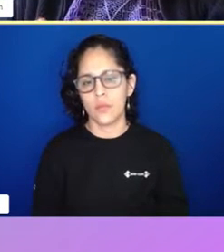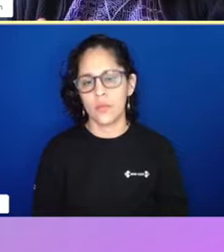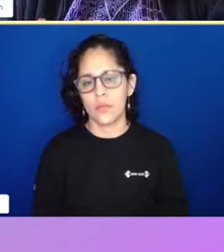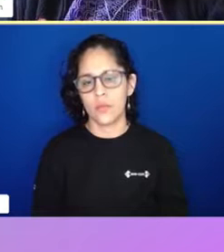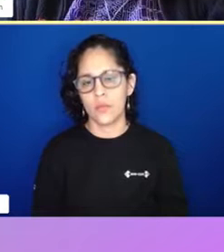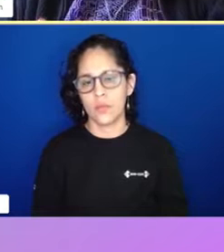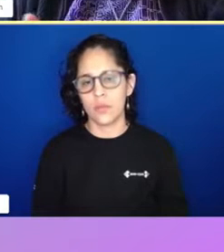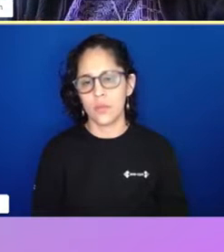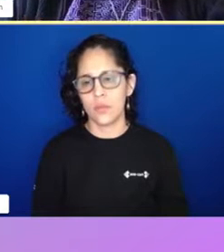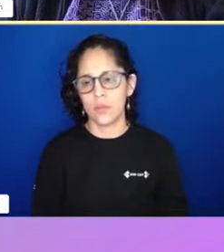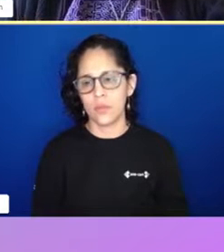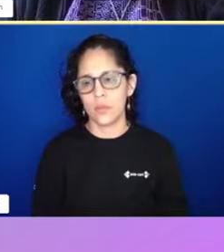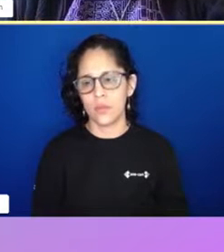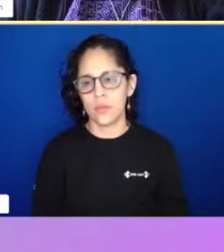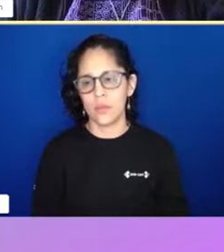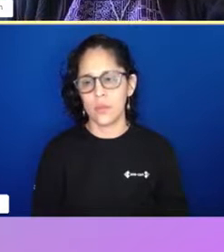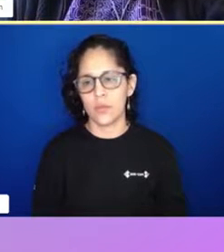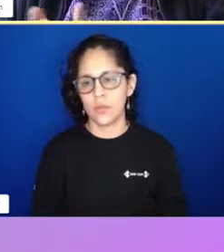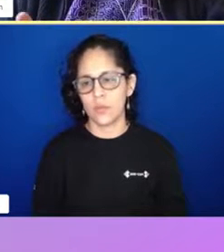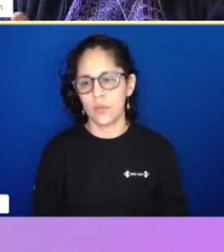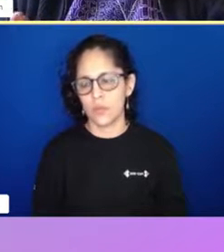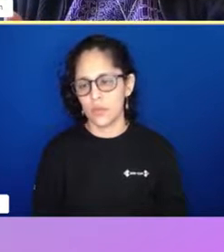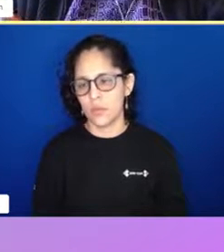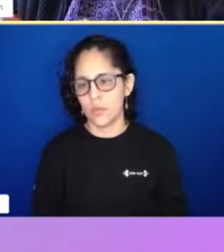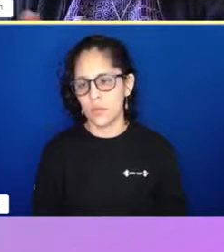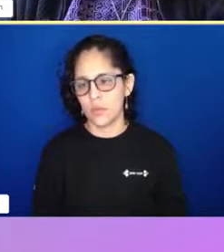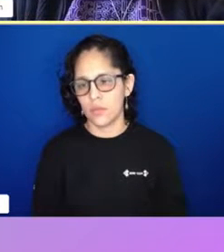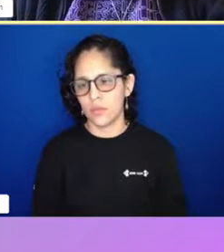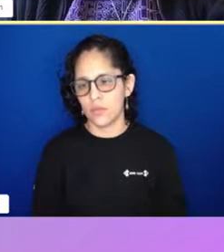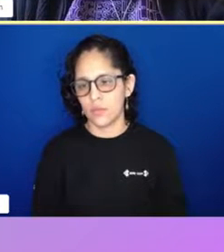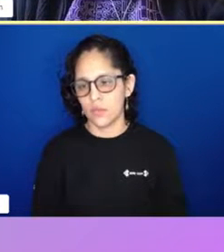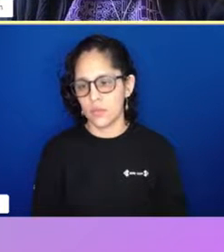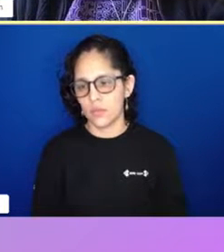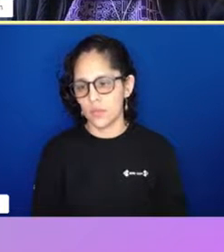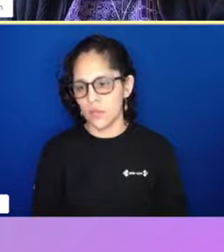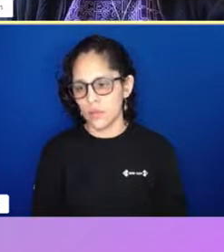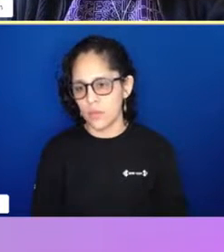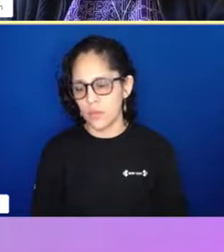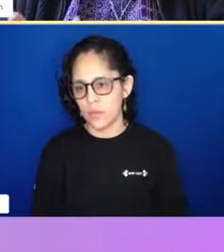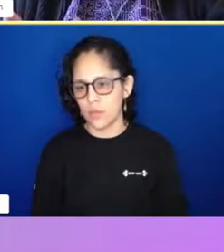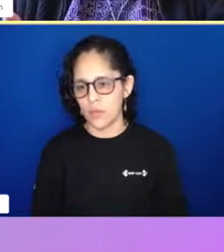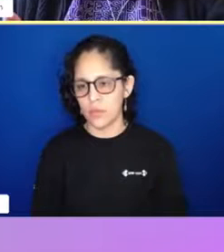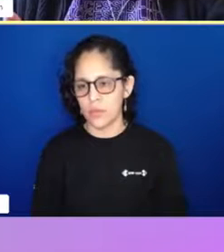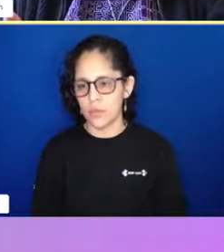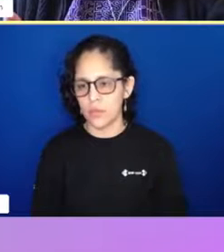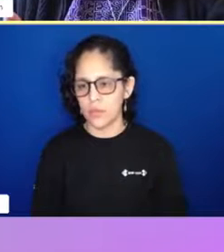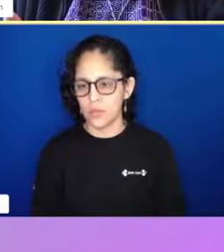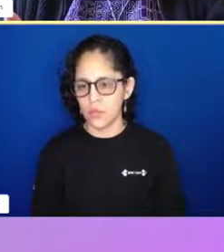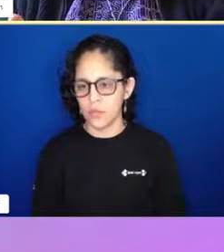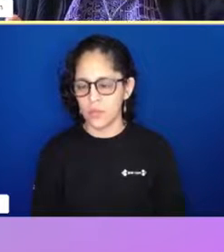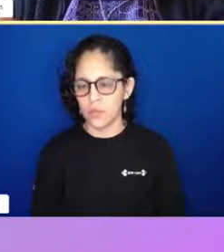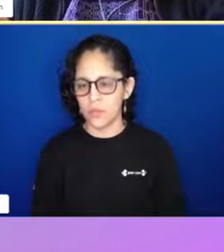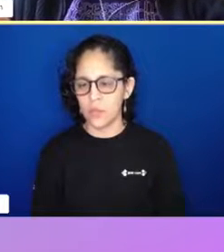different weight is more ratios, one skinny one is a little bit heavier, one has straight hair, one has curly